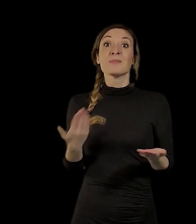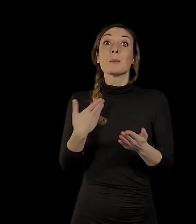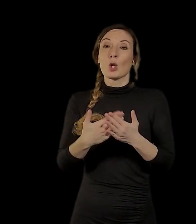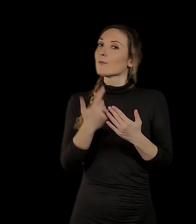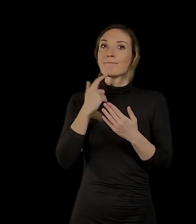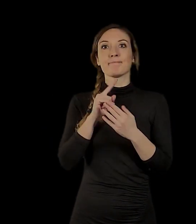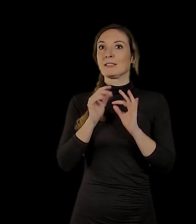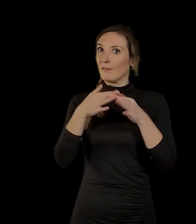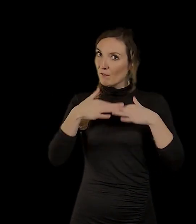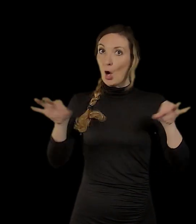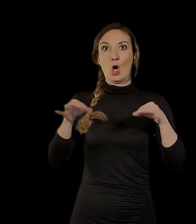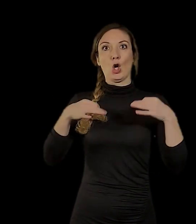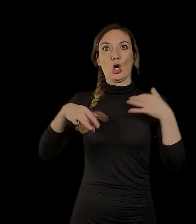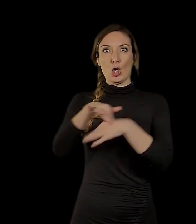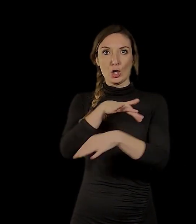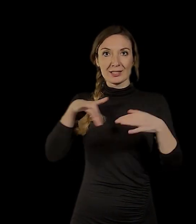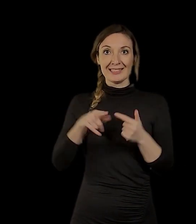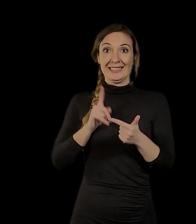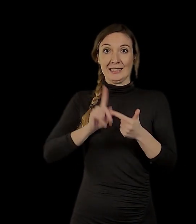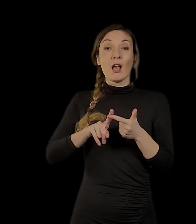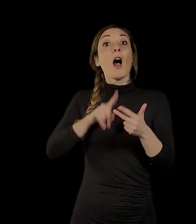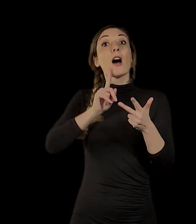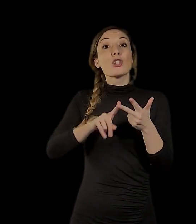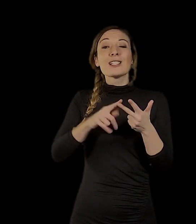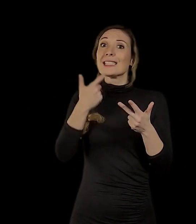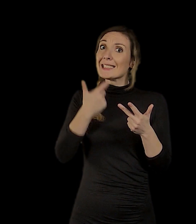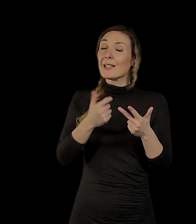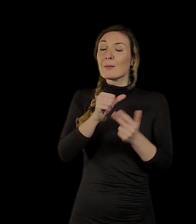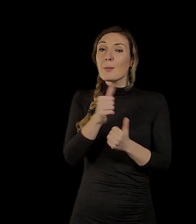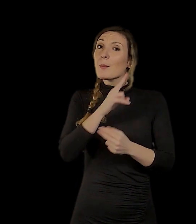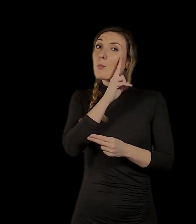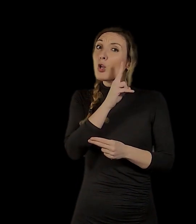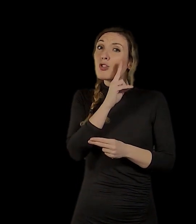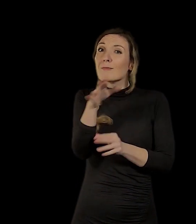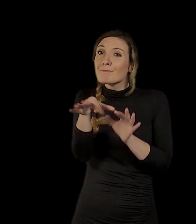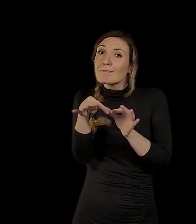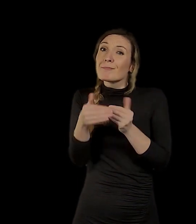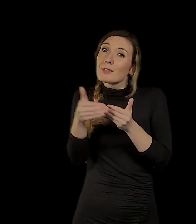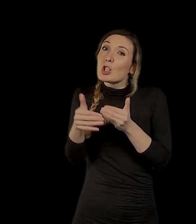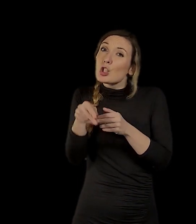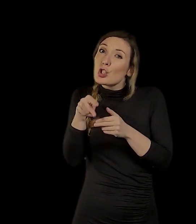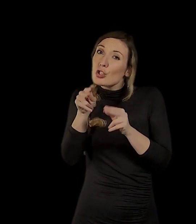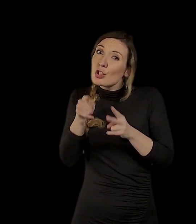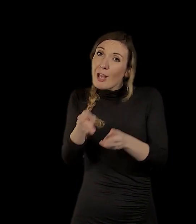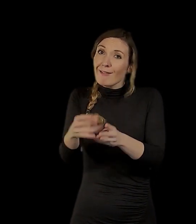Because there was no square where people could meet.